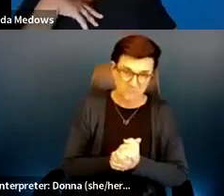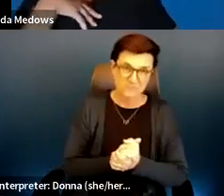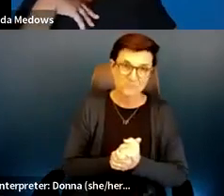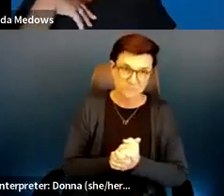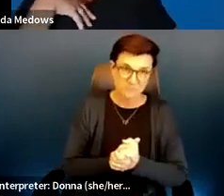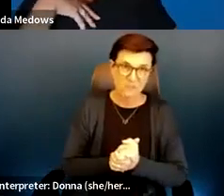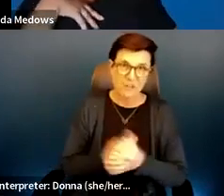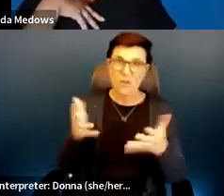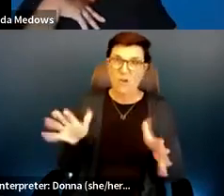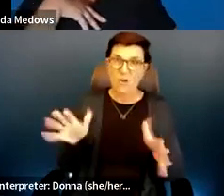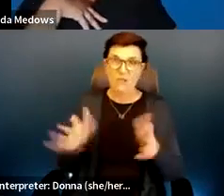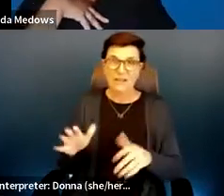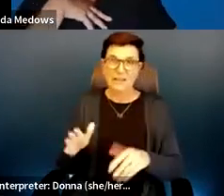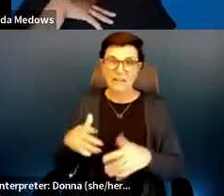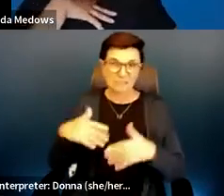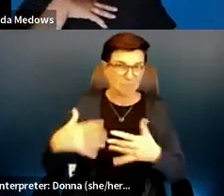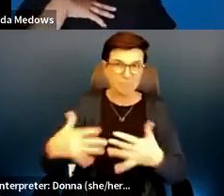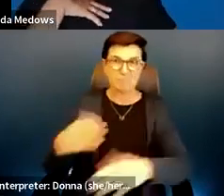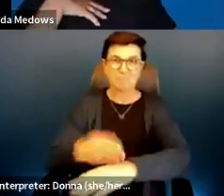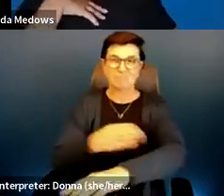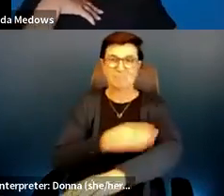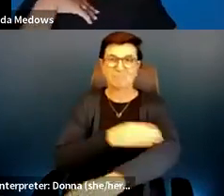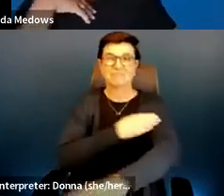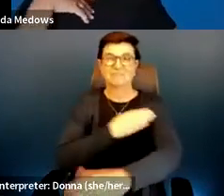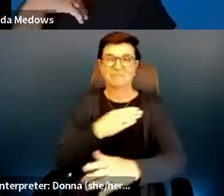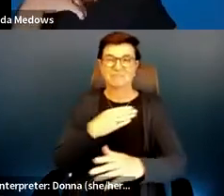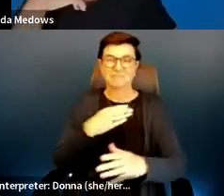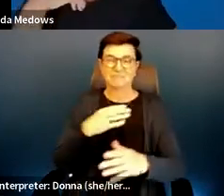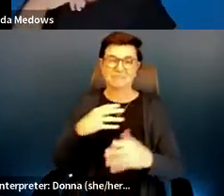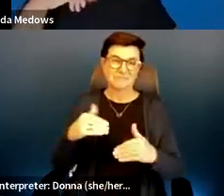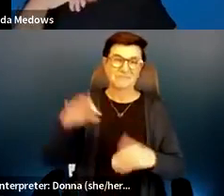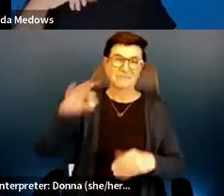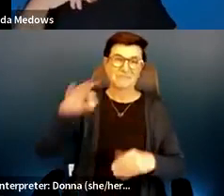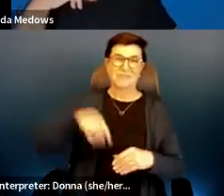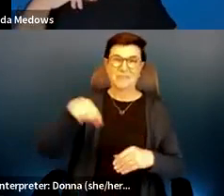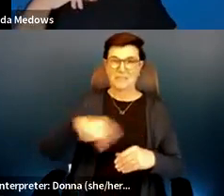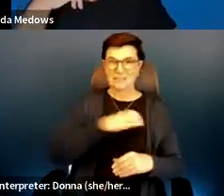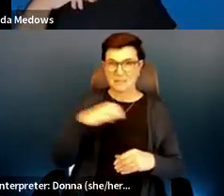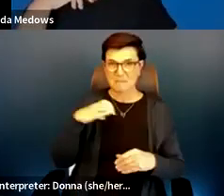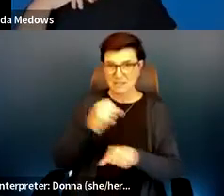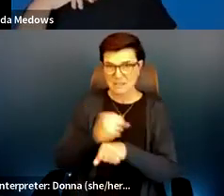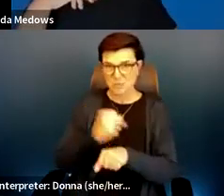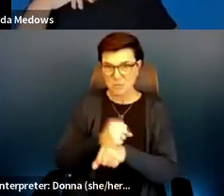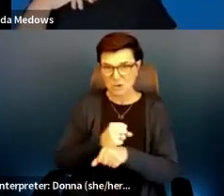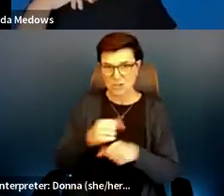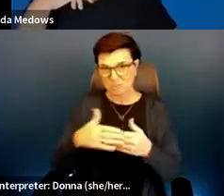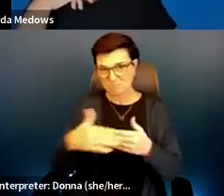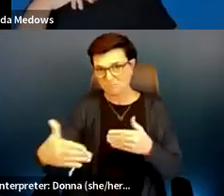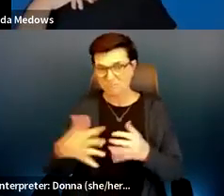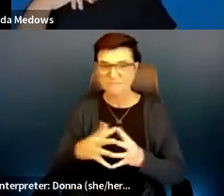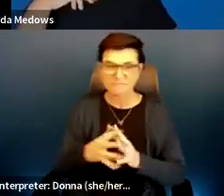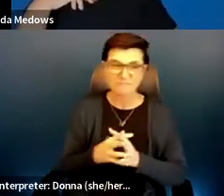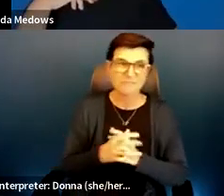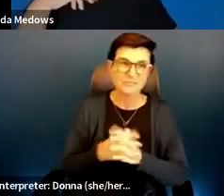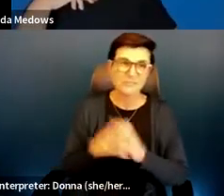and is just a real asset to this committee's work moving forward. So thank you very much.